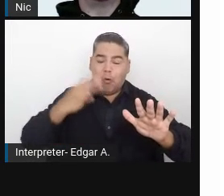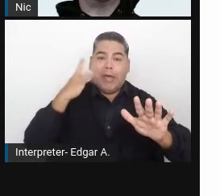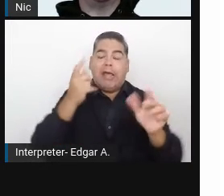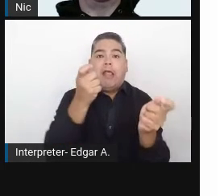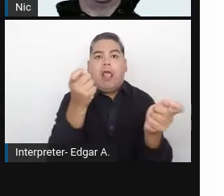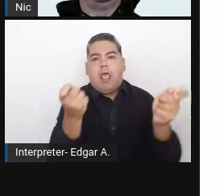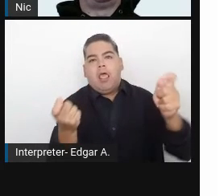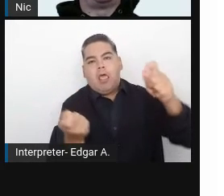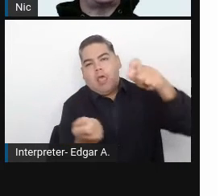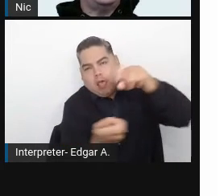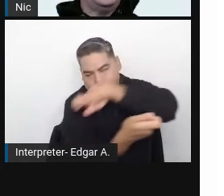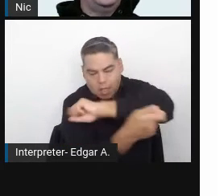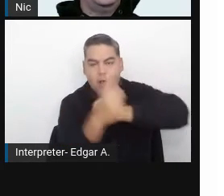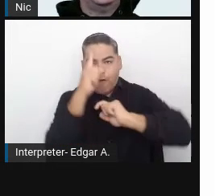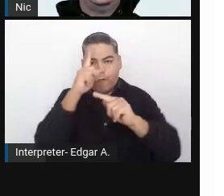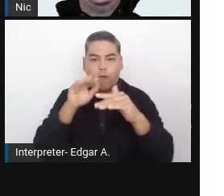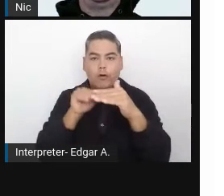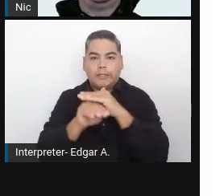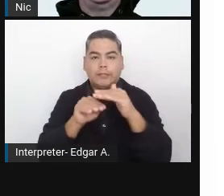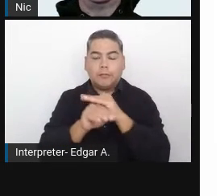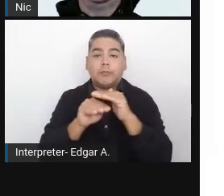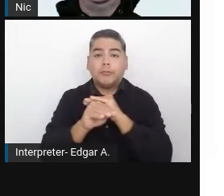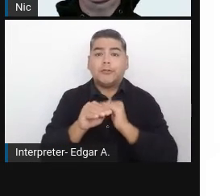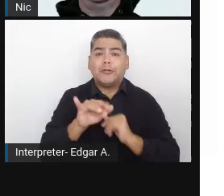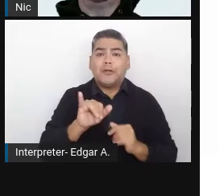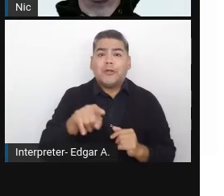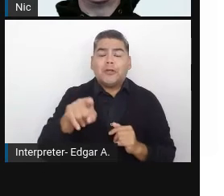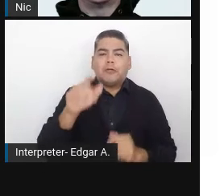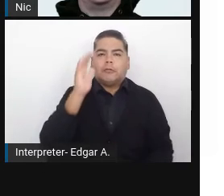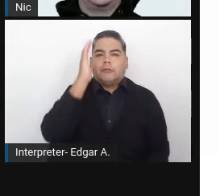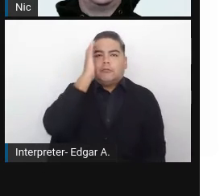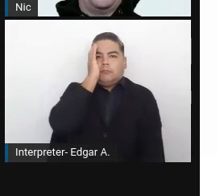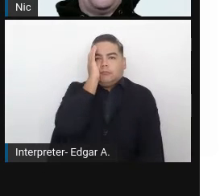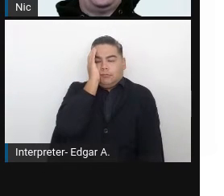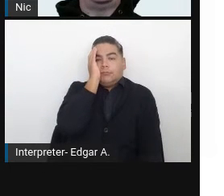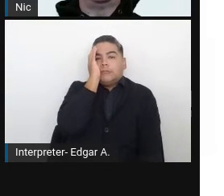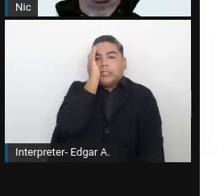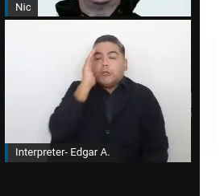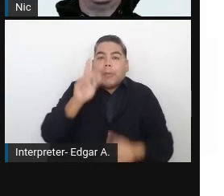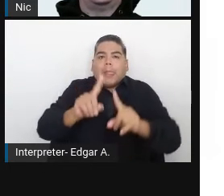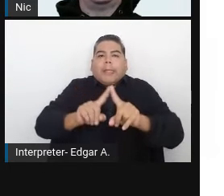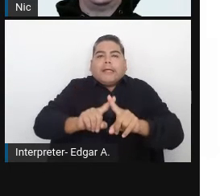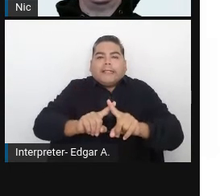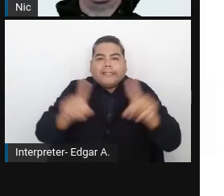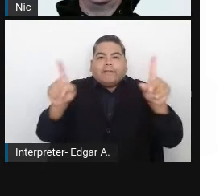ostensibly, it would be a completely different system, and all the work I would have done would have